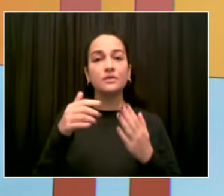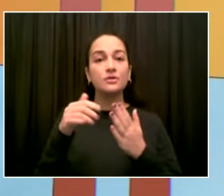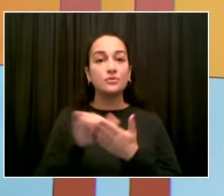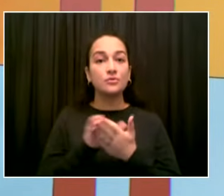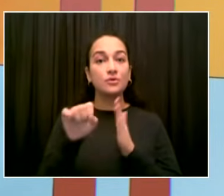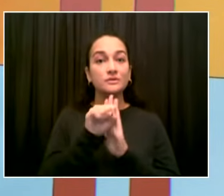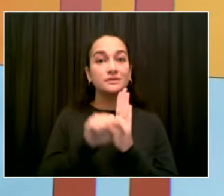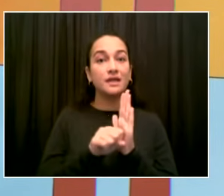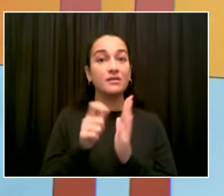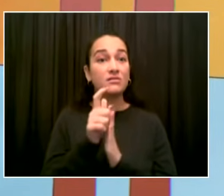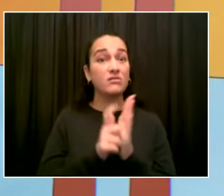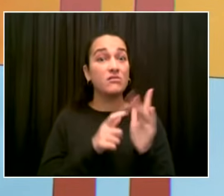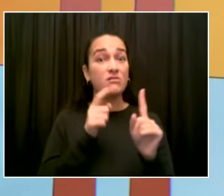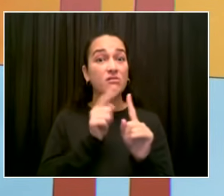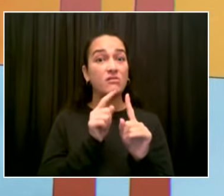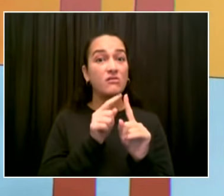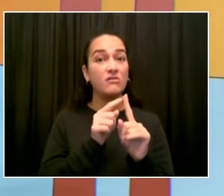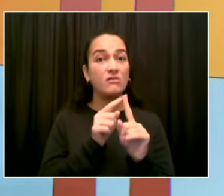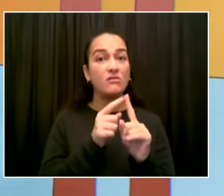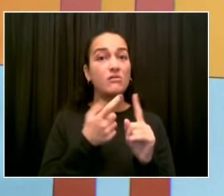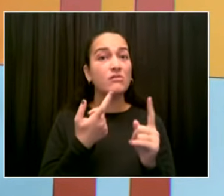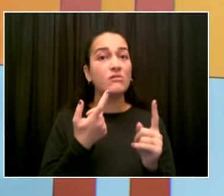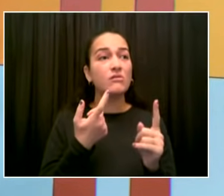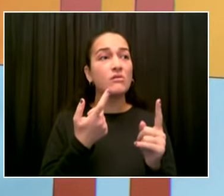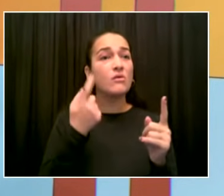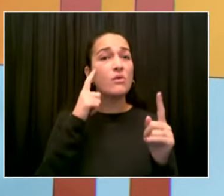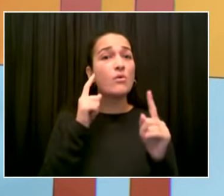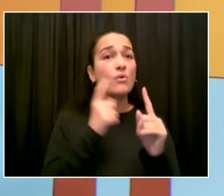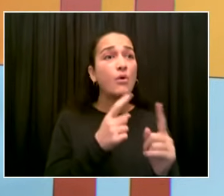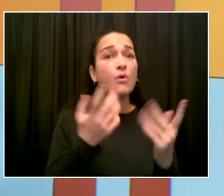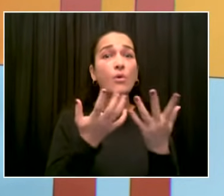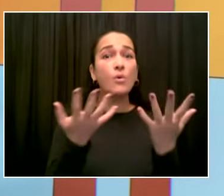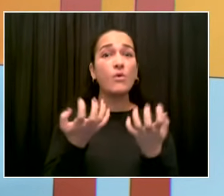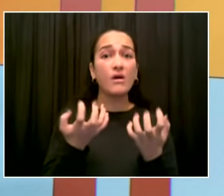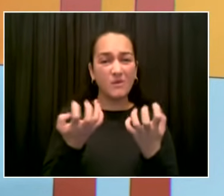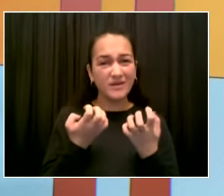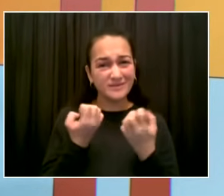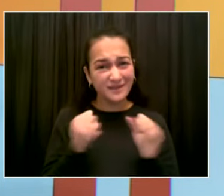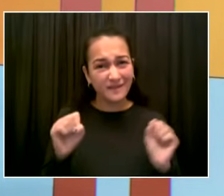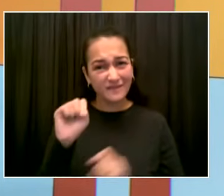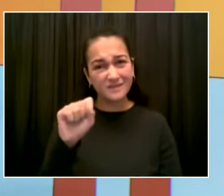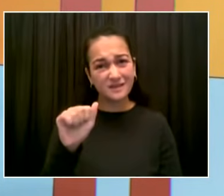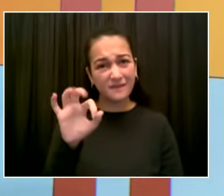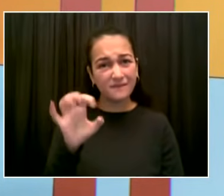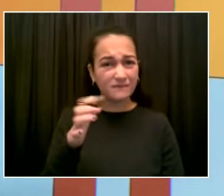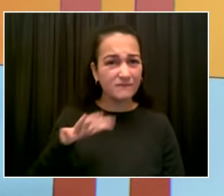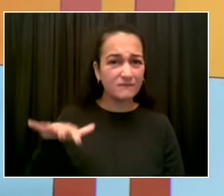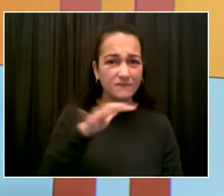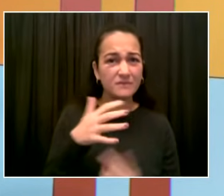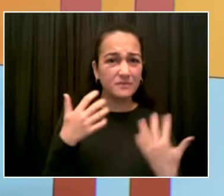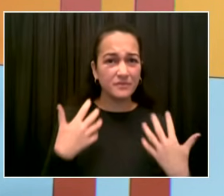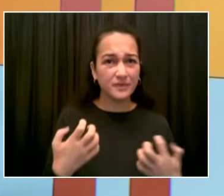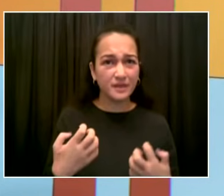HAS SHOWN THE STATE'S STANDARD IS CRUCIAL TO KEEPING THE STREETS OF NEW YORK SAFE, SO WE TR YTO HIGHLIGHT